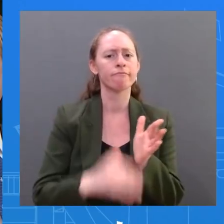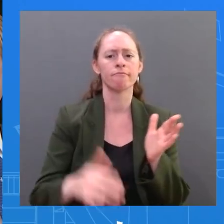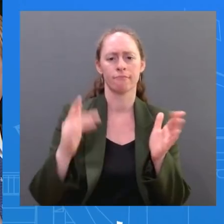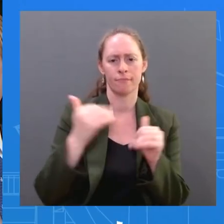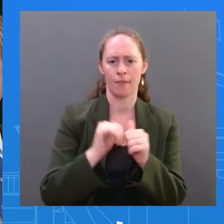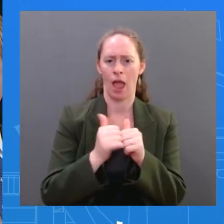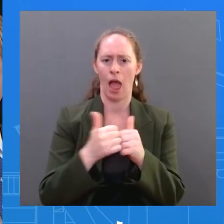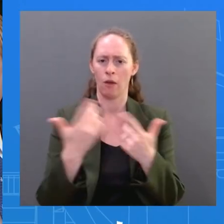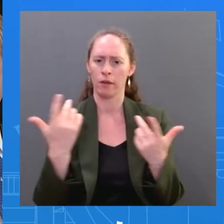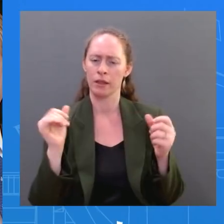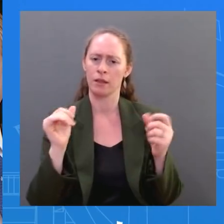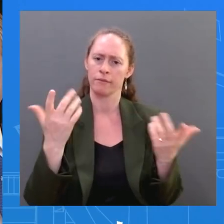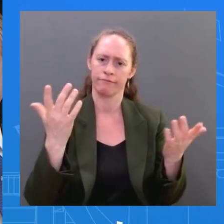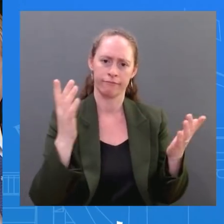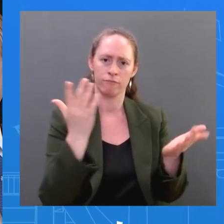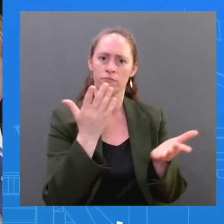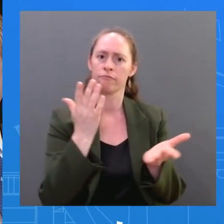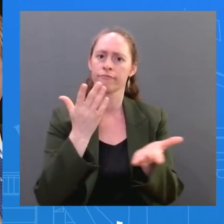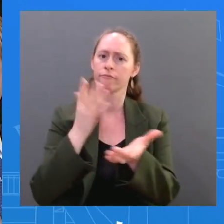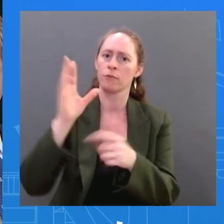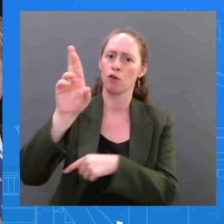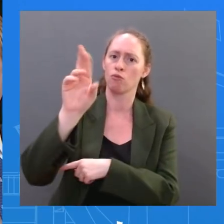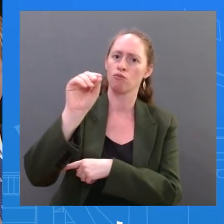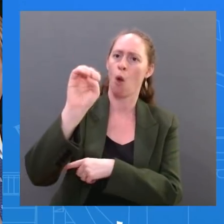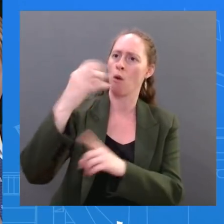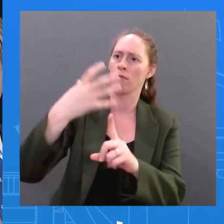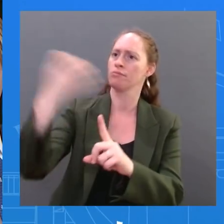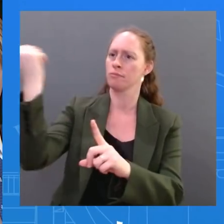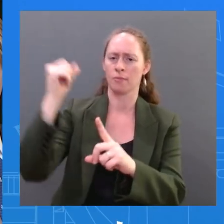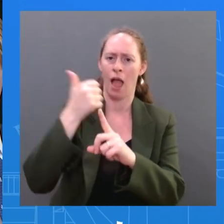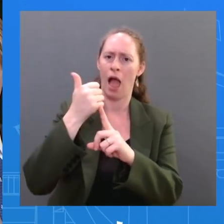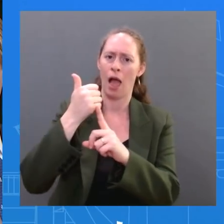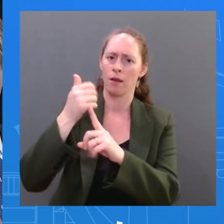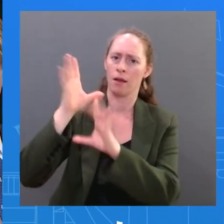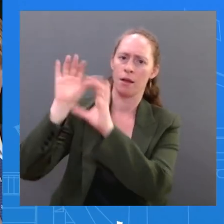and electing more Democrats, which I think is undeniably true based on the, sort of, math.